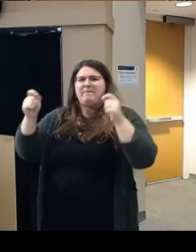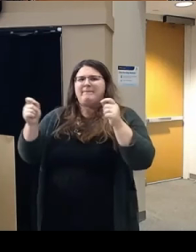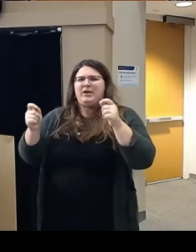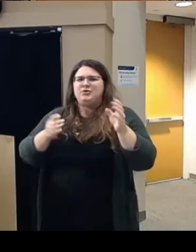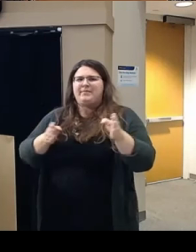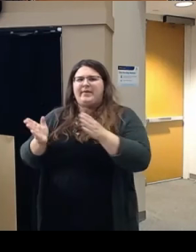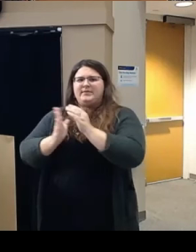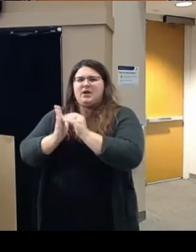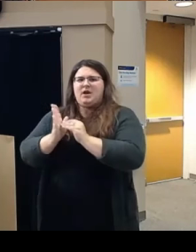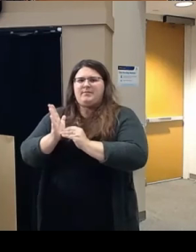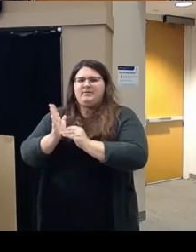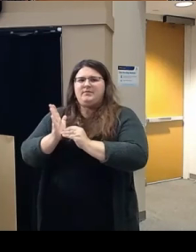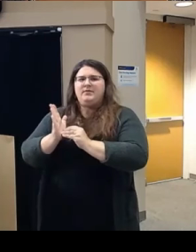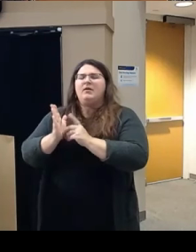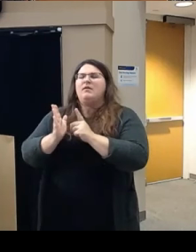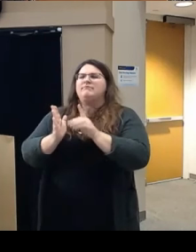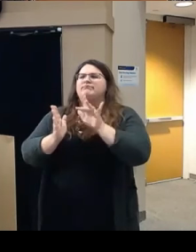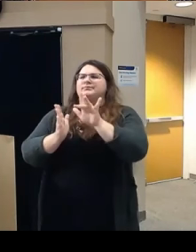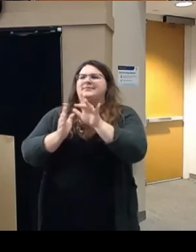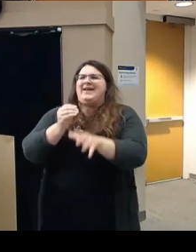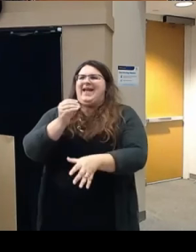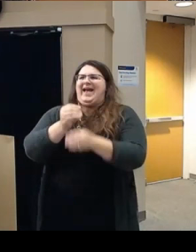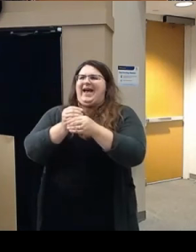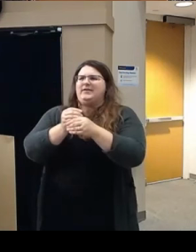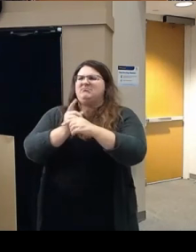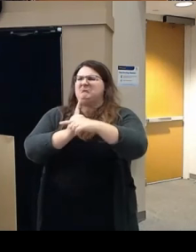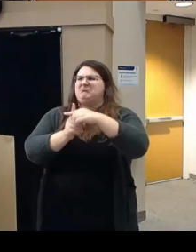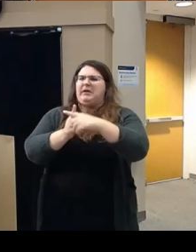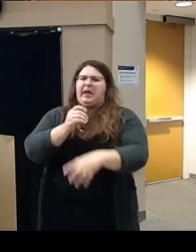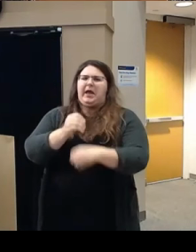add a care plan so you can either click on this link here or add a care plan from here and when